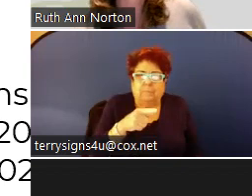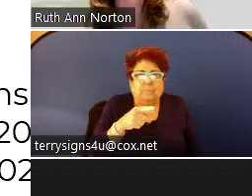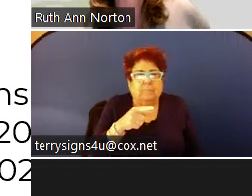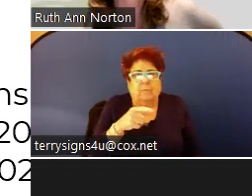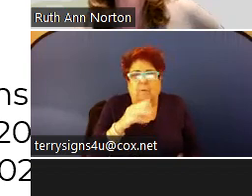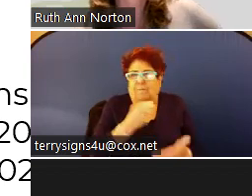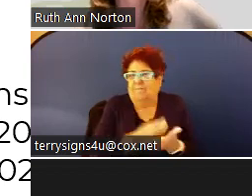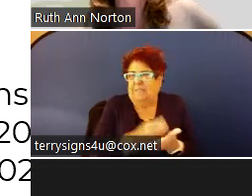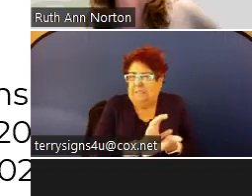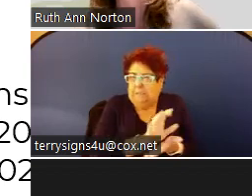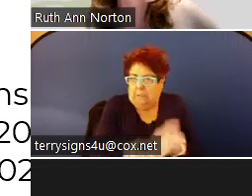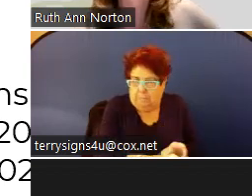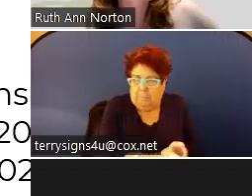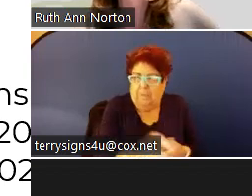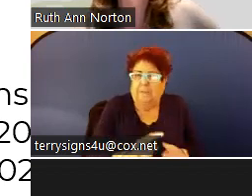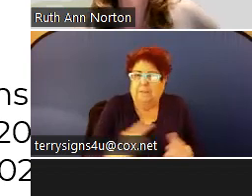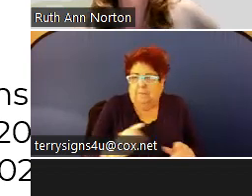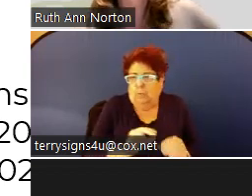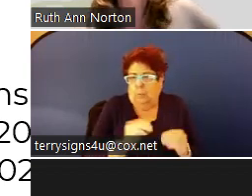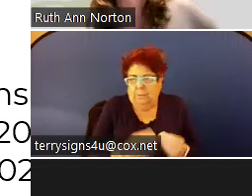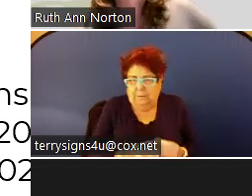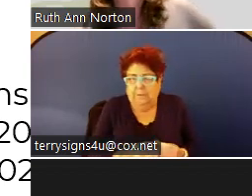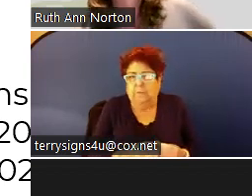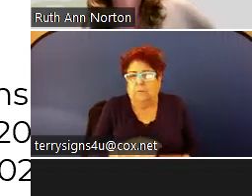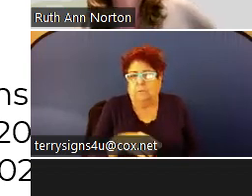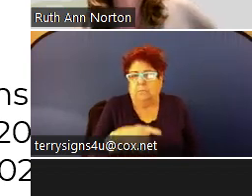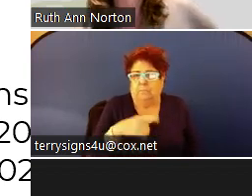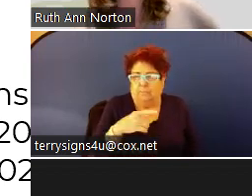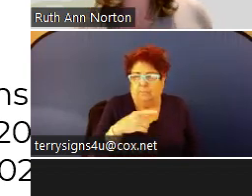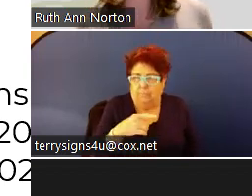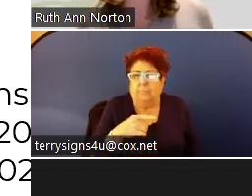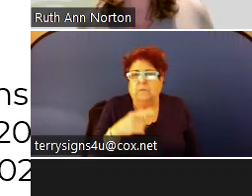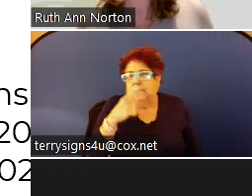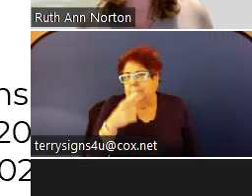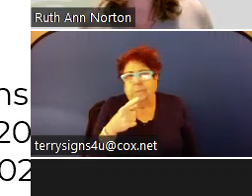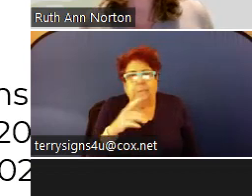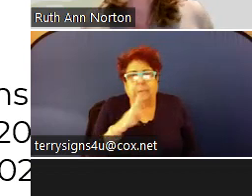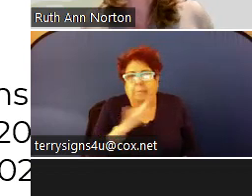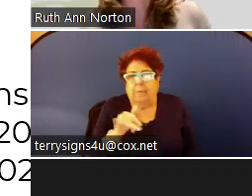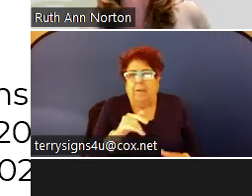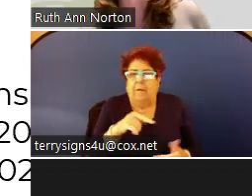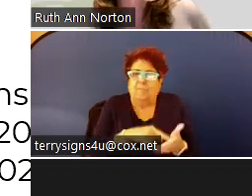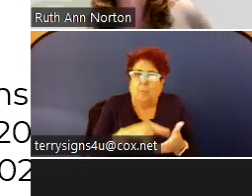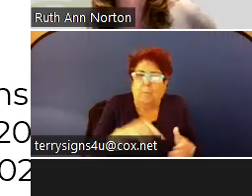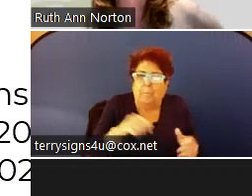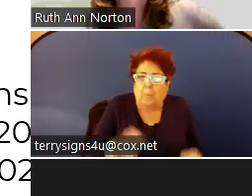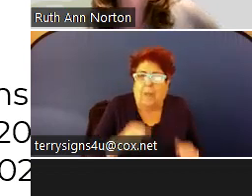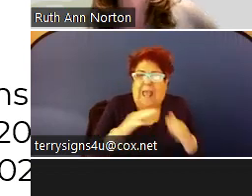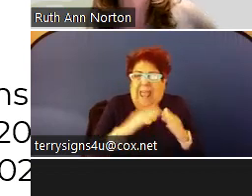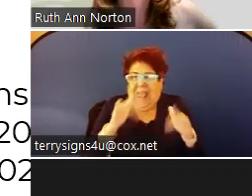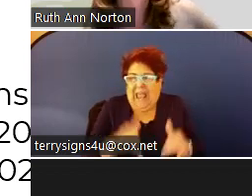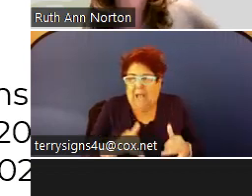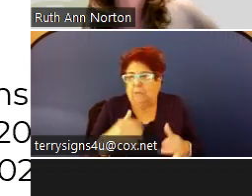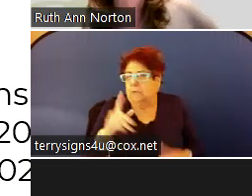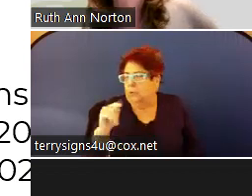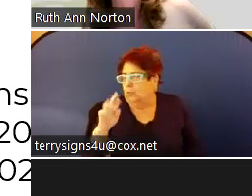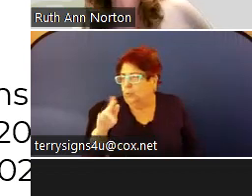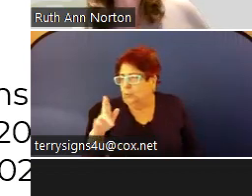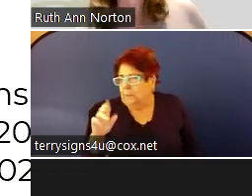funded by the Affordable Housing Trust and other dollars coming in health and housing.